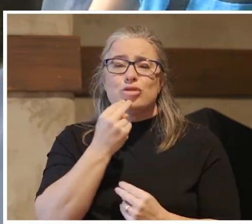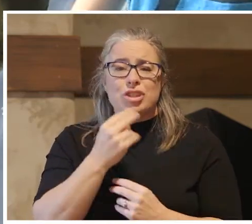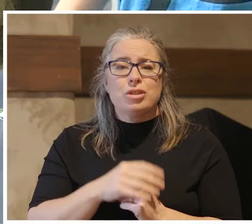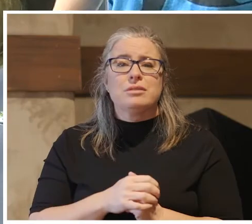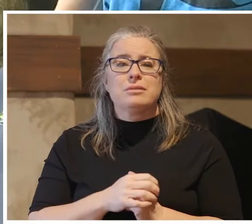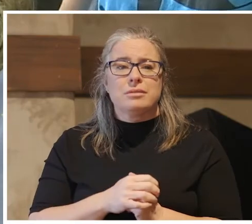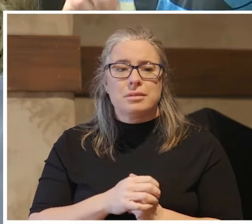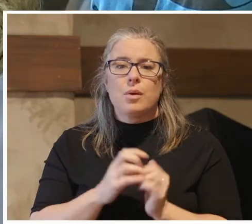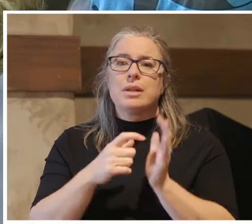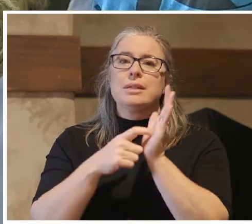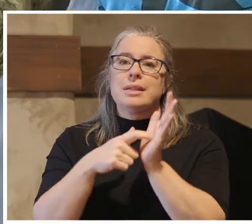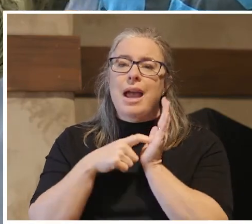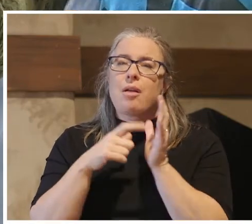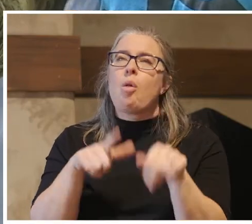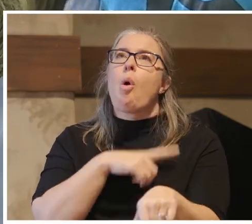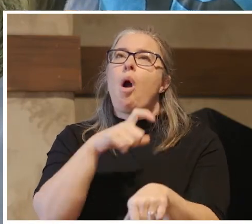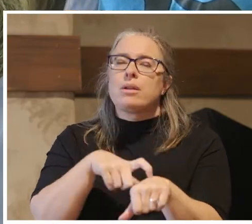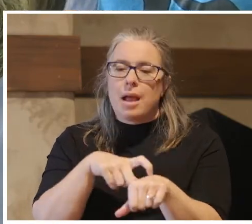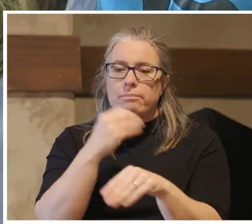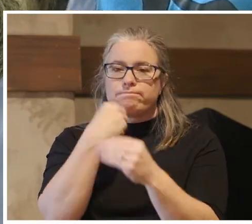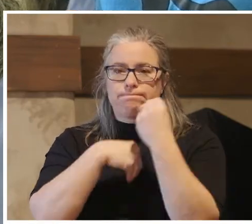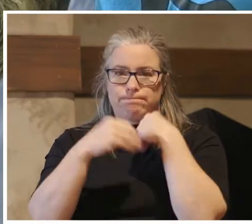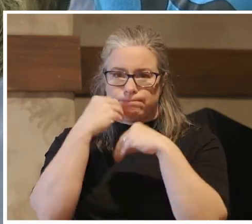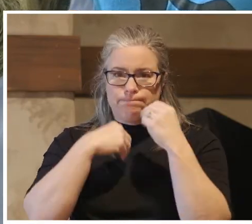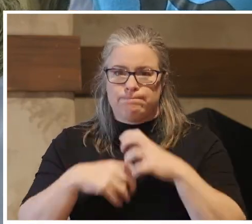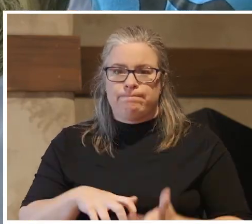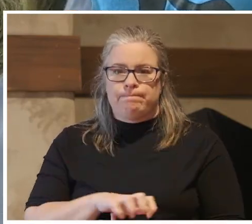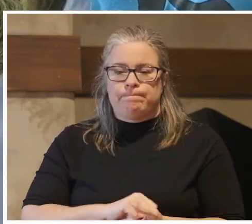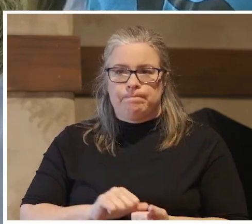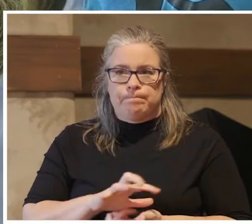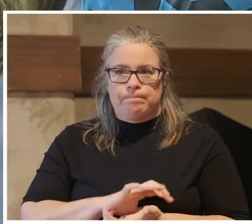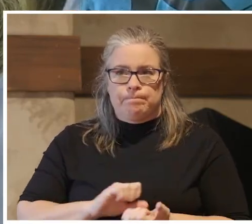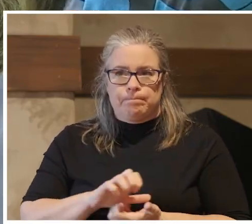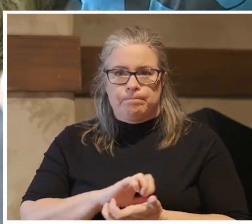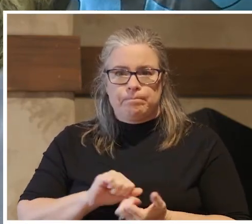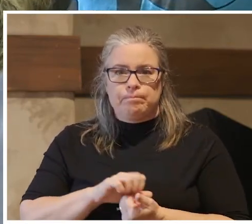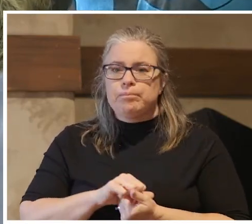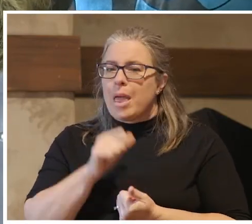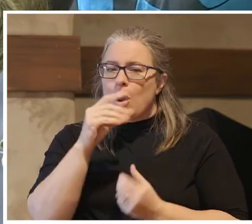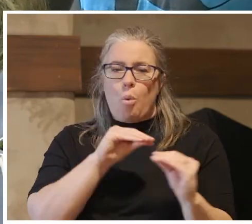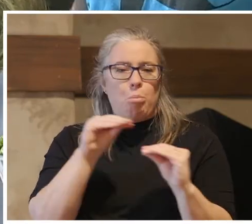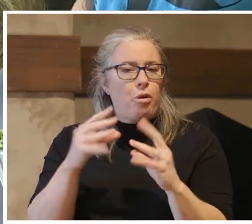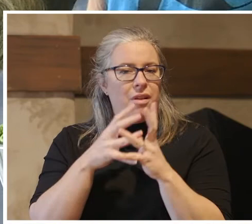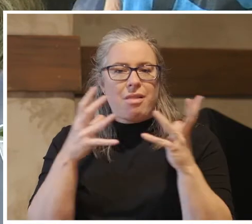So it takes them a long time to digest them. So they don't move around a whole lot